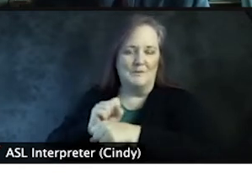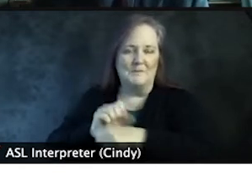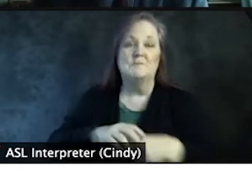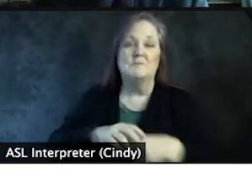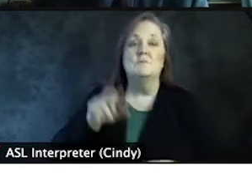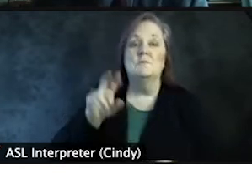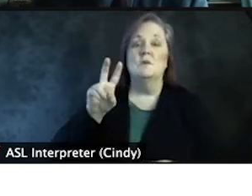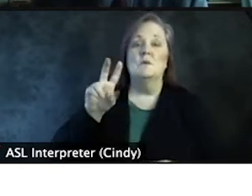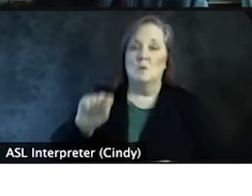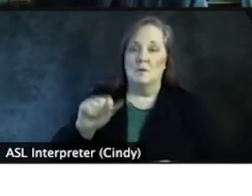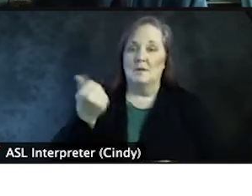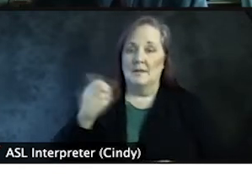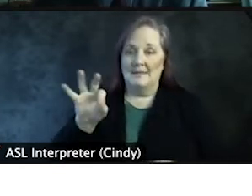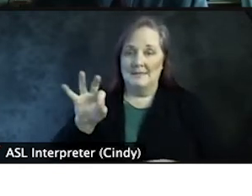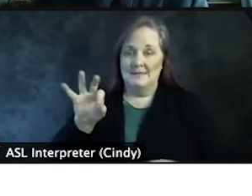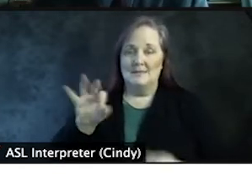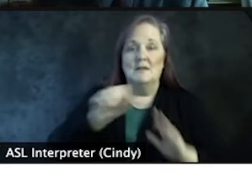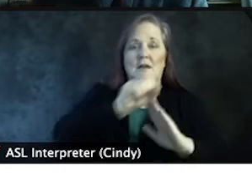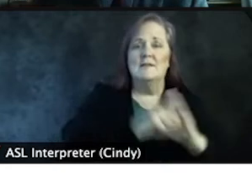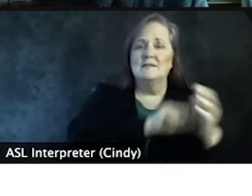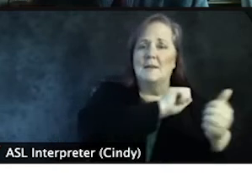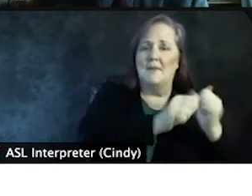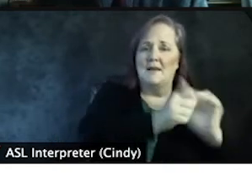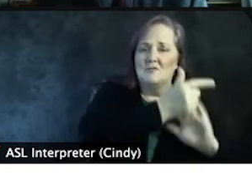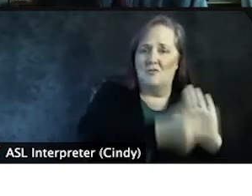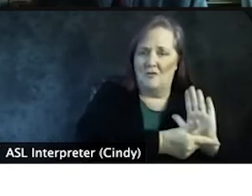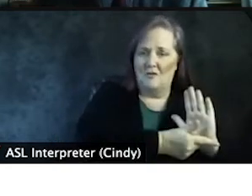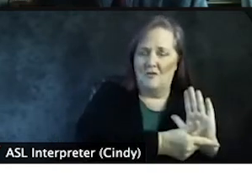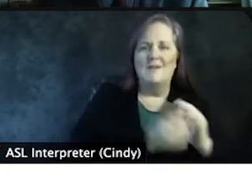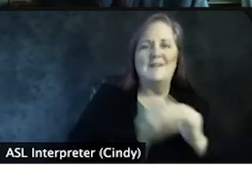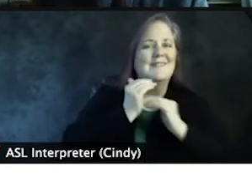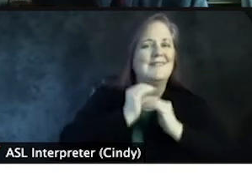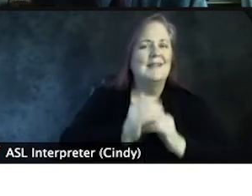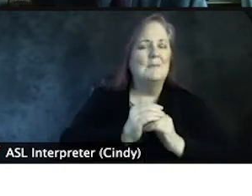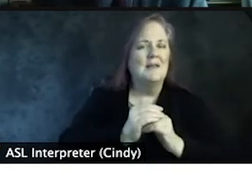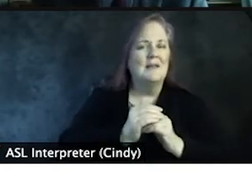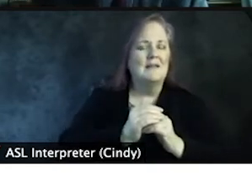for drivers who drive more than 15 hours a week for one company, as well as some other benefits.